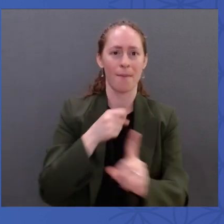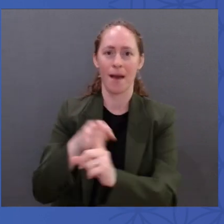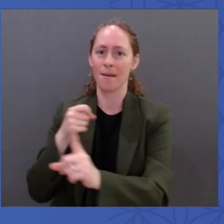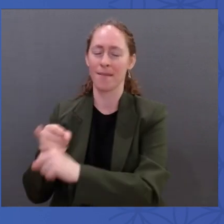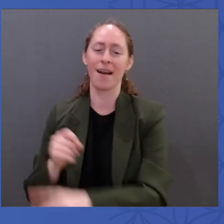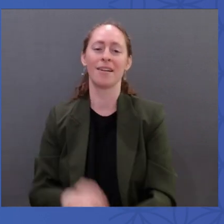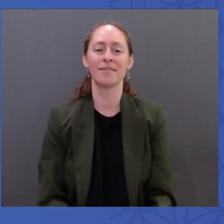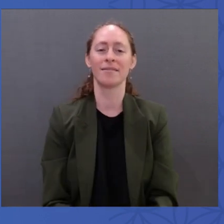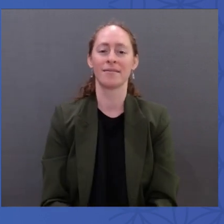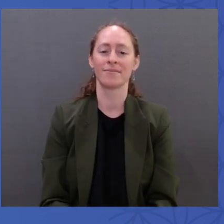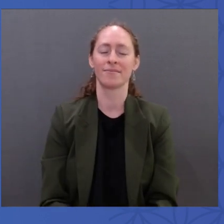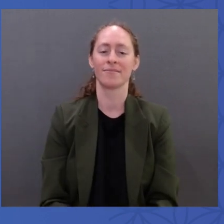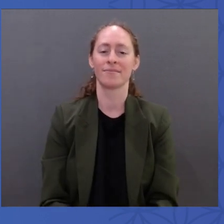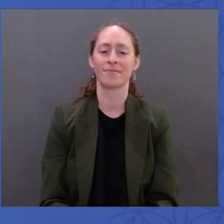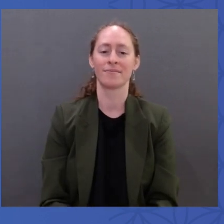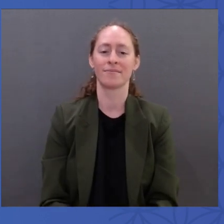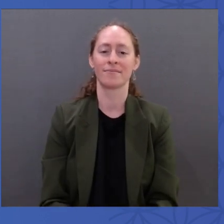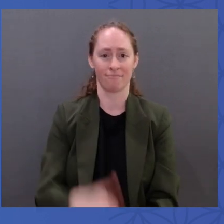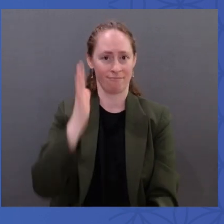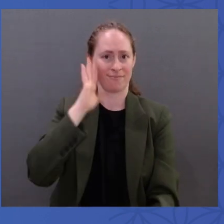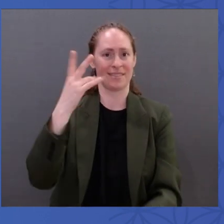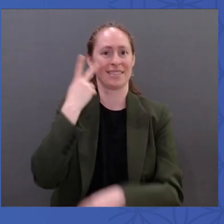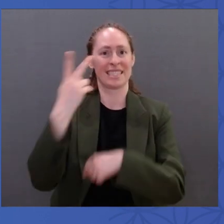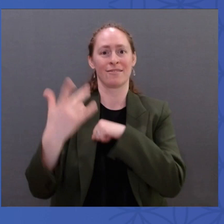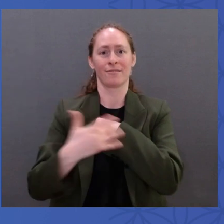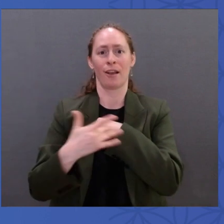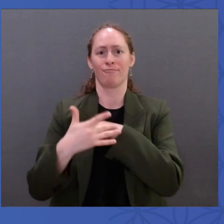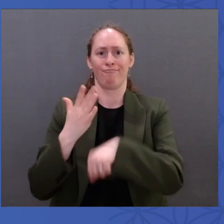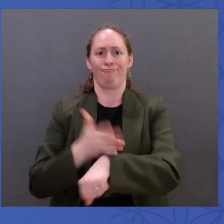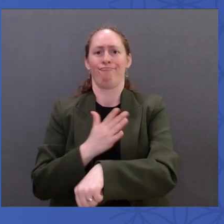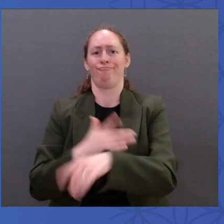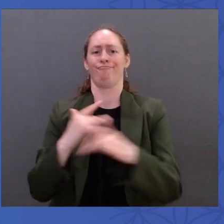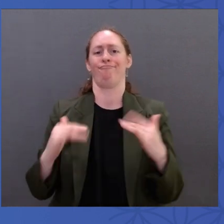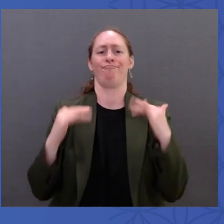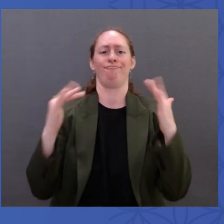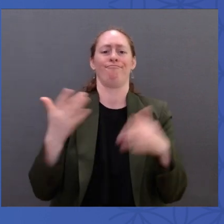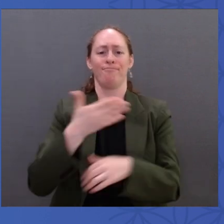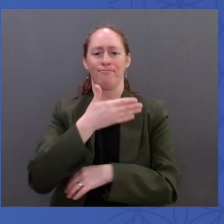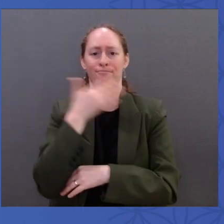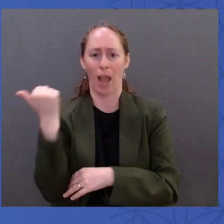and promote supply chain resilience. Currently, it is still a work in progress,